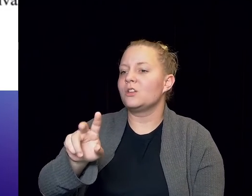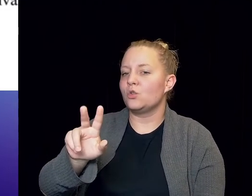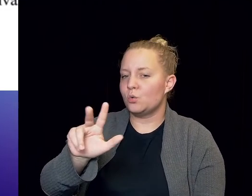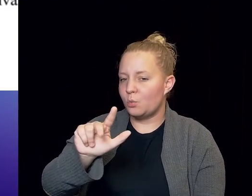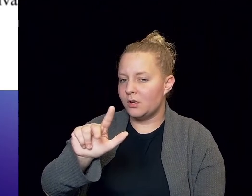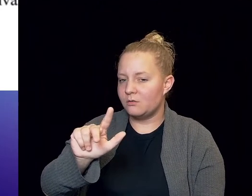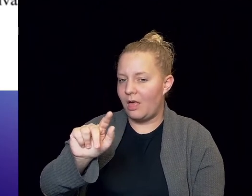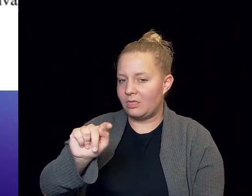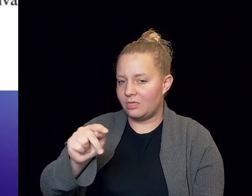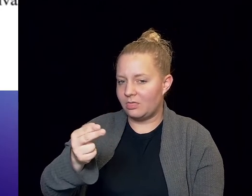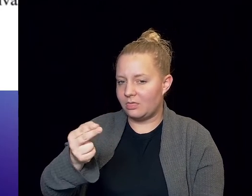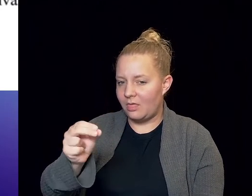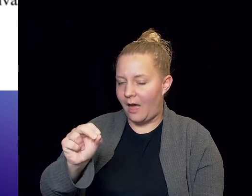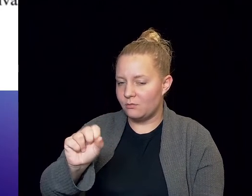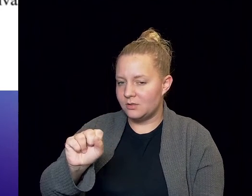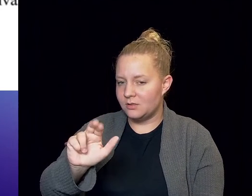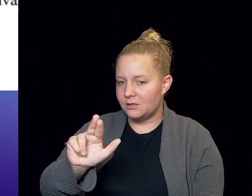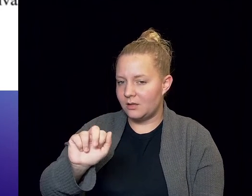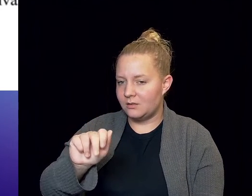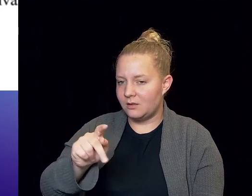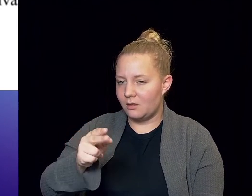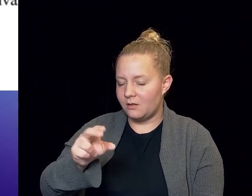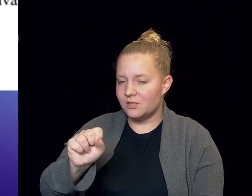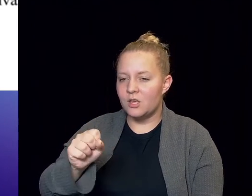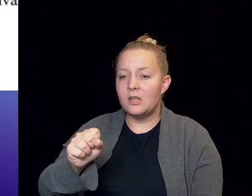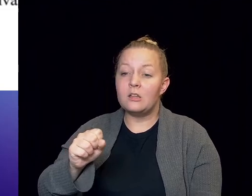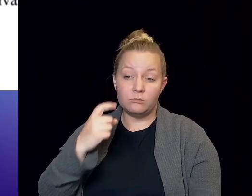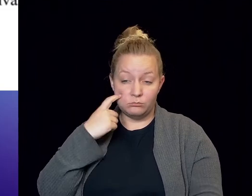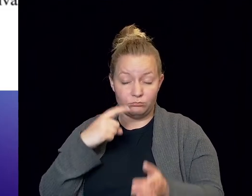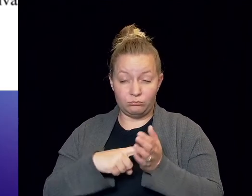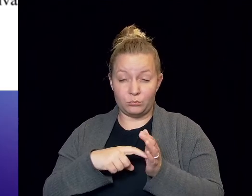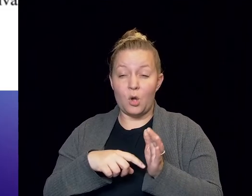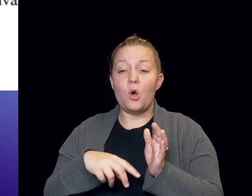So, notice that this word "and" is representing the decimal.